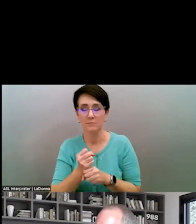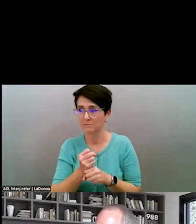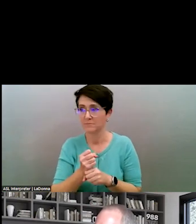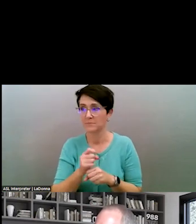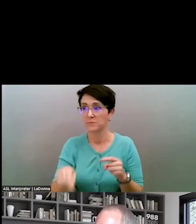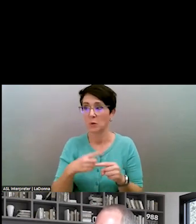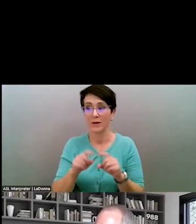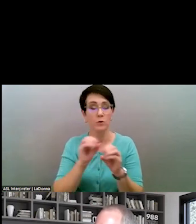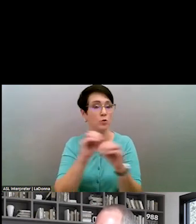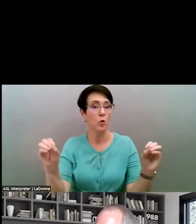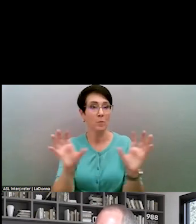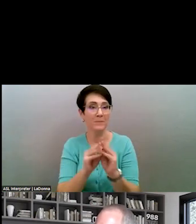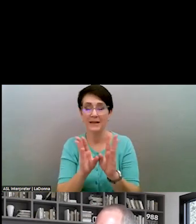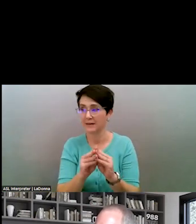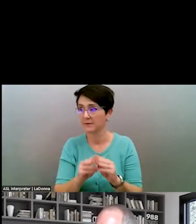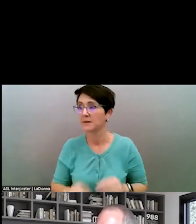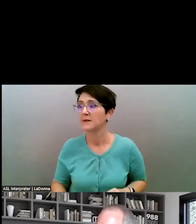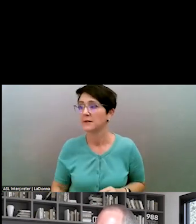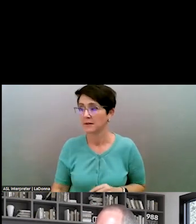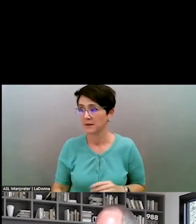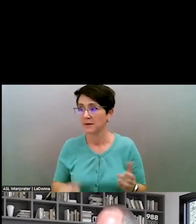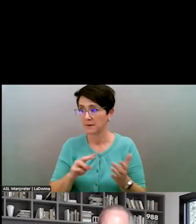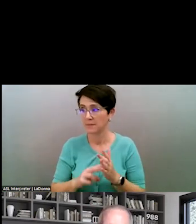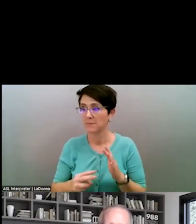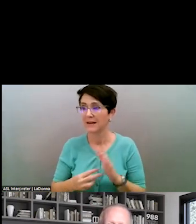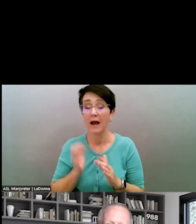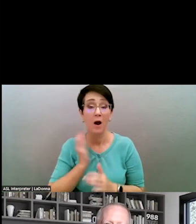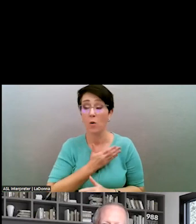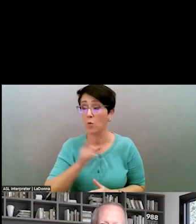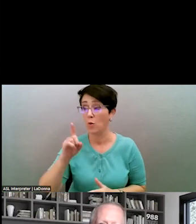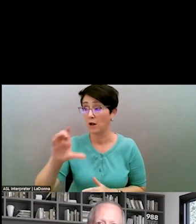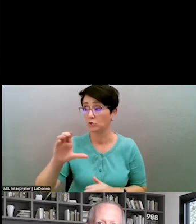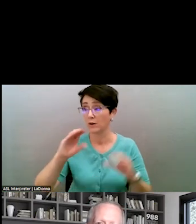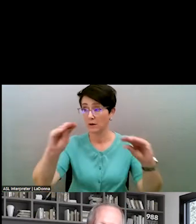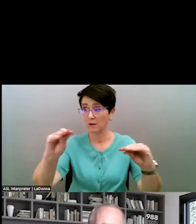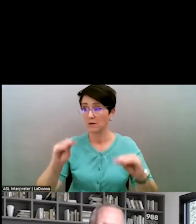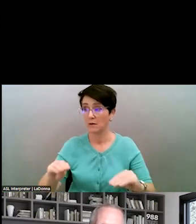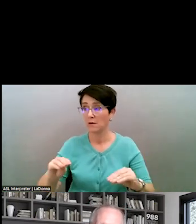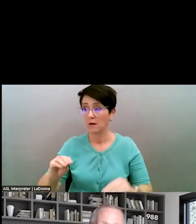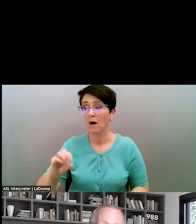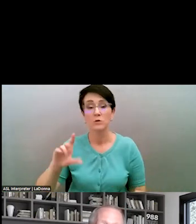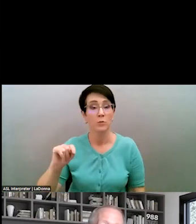HAVE CRISIS JAM. PUSHES OUR 100th EPISODE TO OCTOBER 12. HOPE YOU JOIN US THEN. HOPE TO SEE